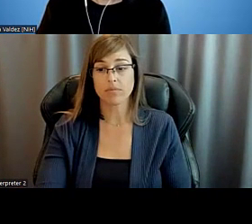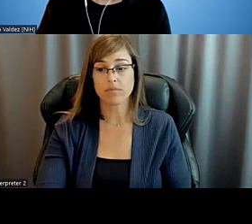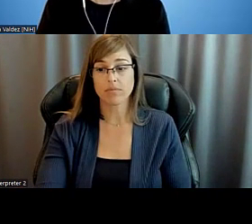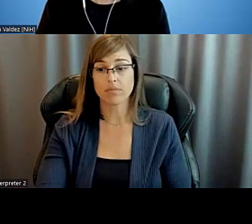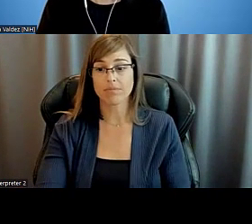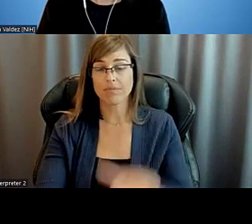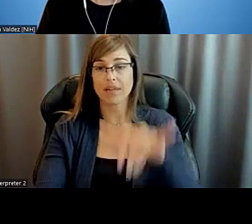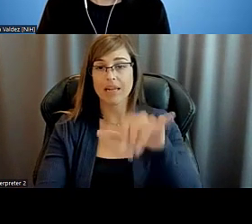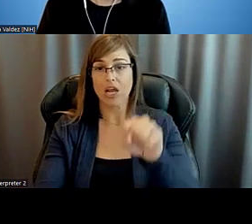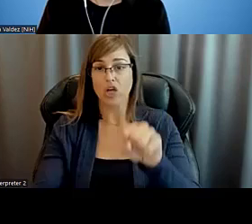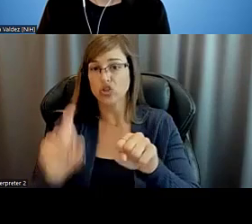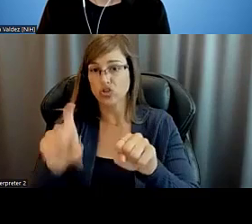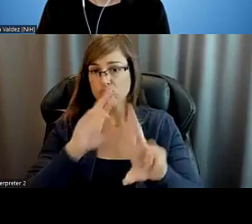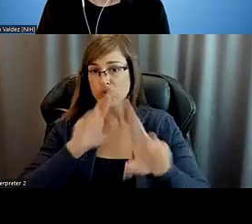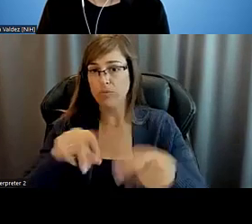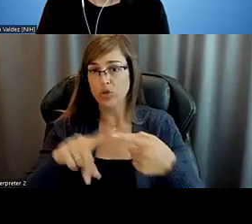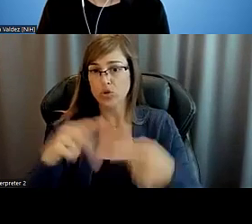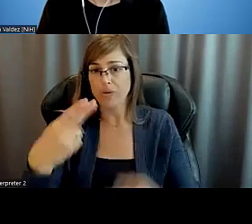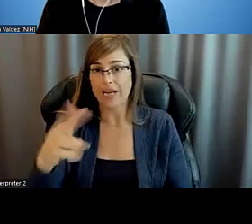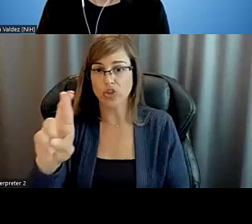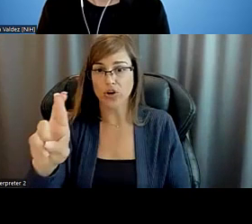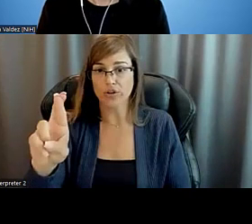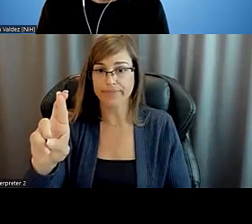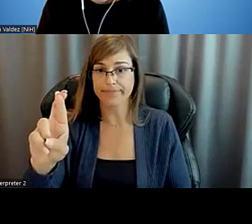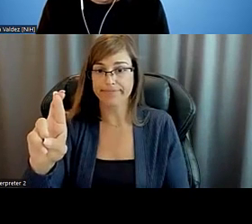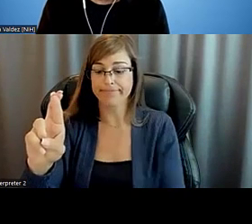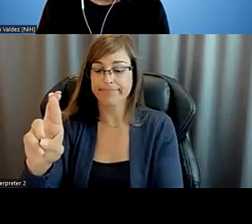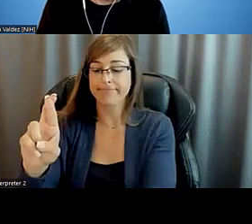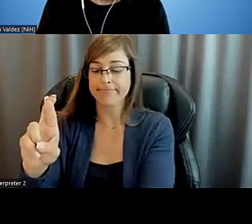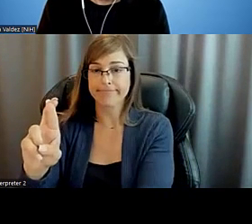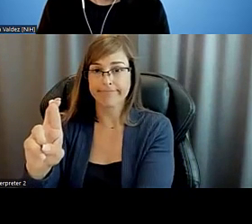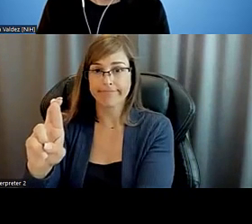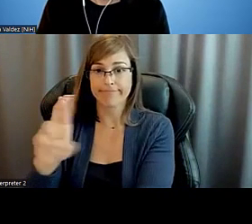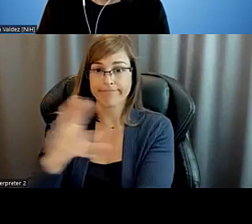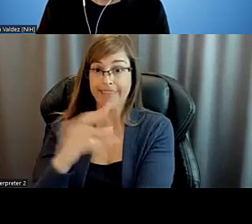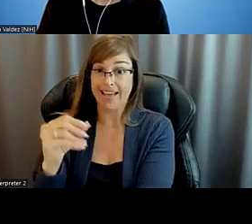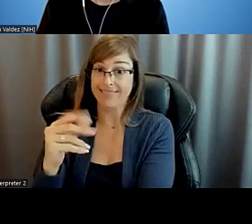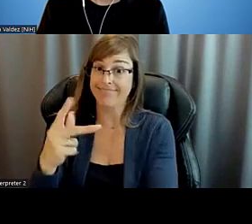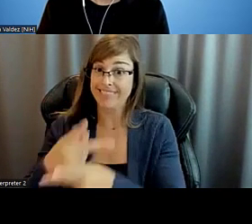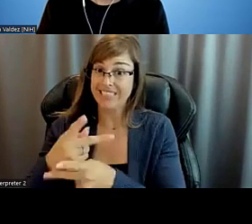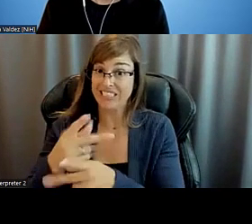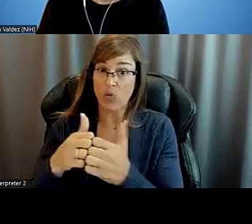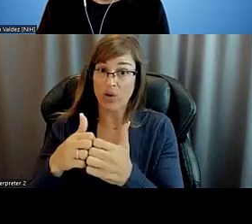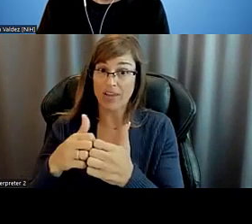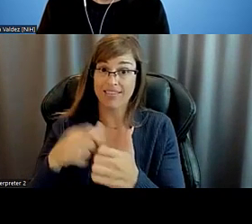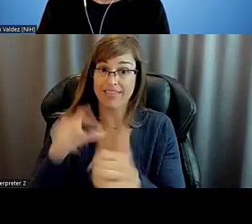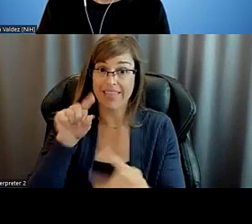Robin Lewis: It should be reported to HR and dealt with through that perspective from the ..